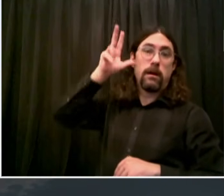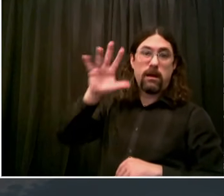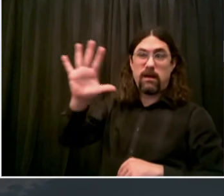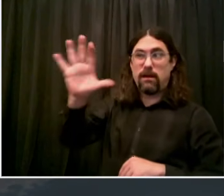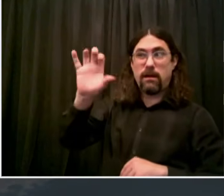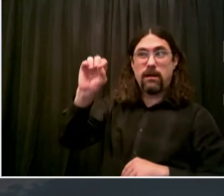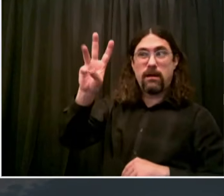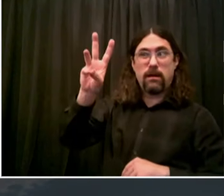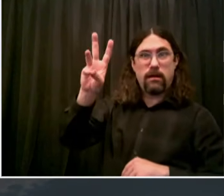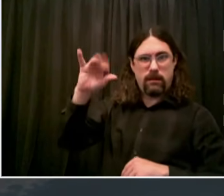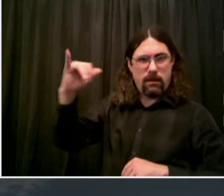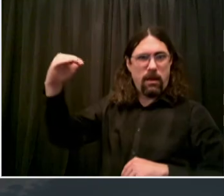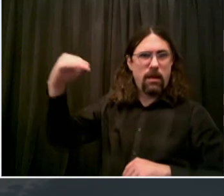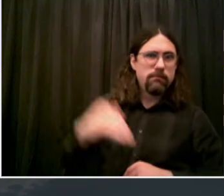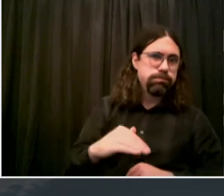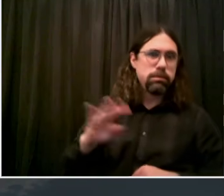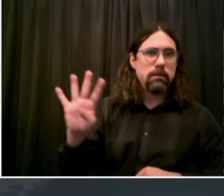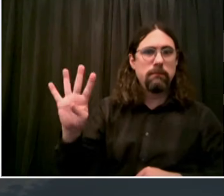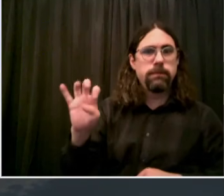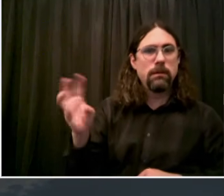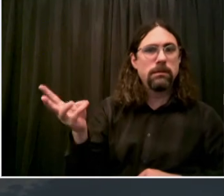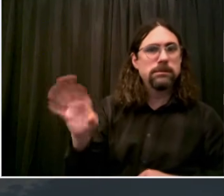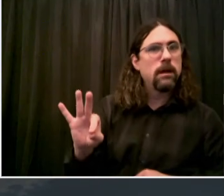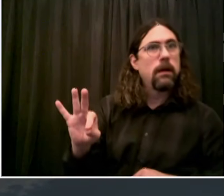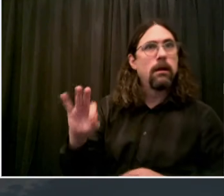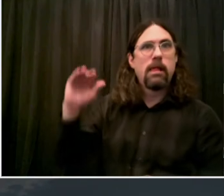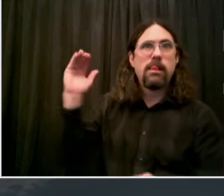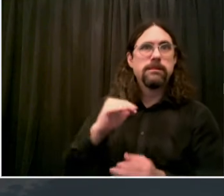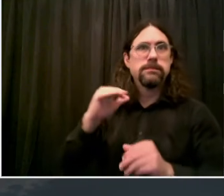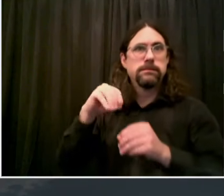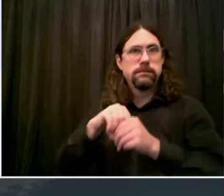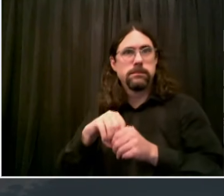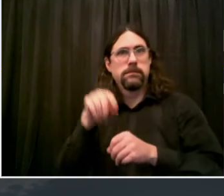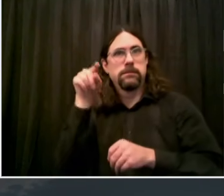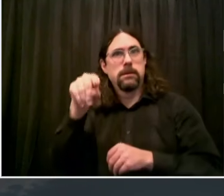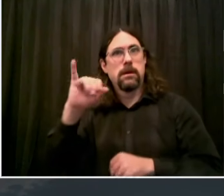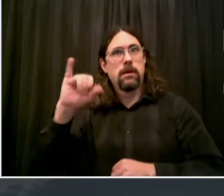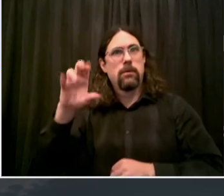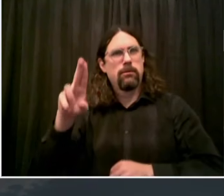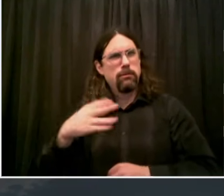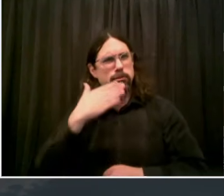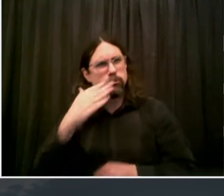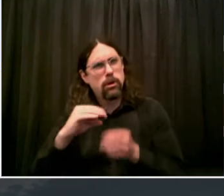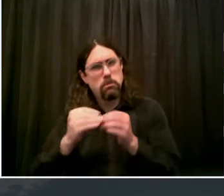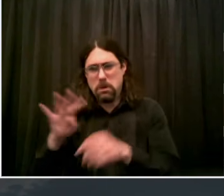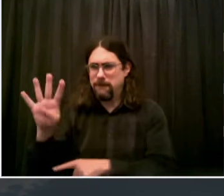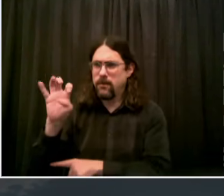NEWS IS JUST PLAIN GOOD NEWS AND VERY IMPORTANT FOR ALL THOSE FOLKS FIGHTING FOR